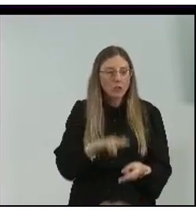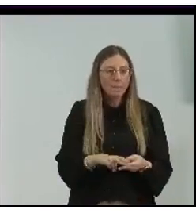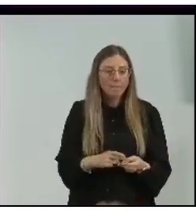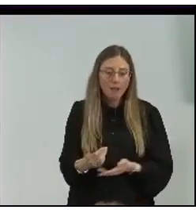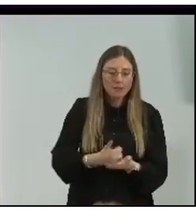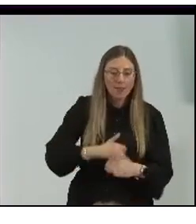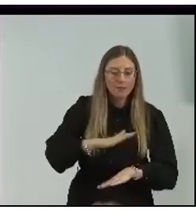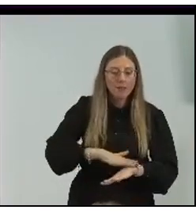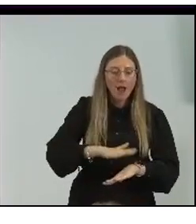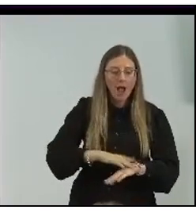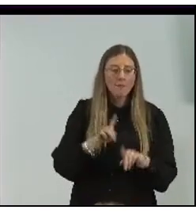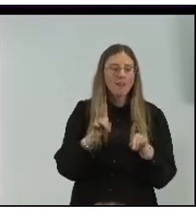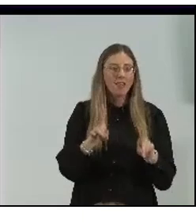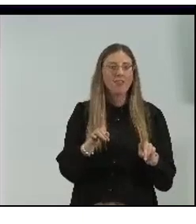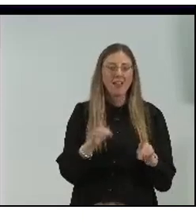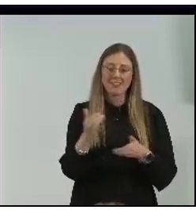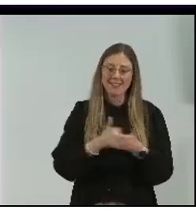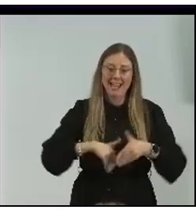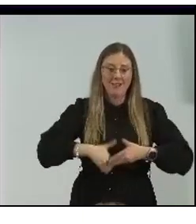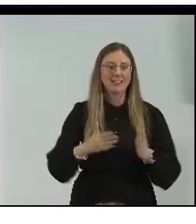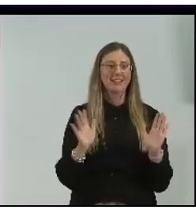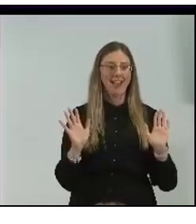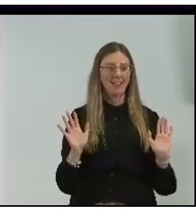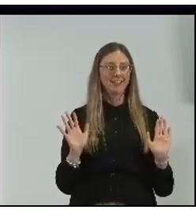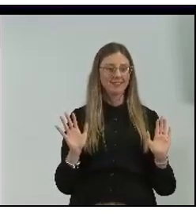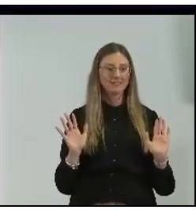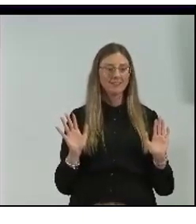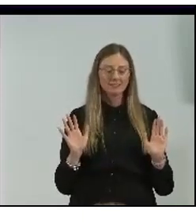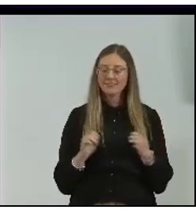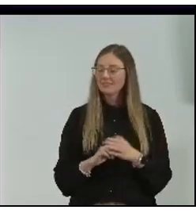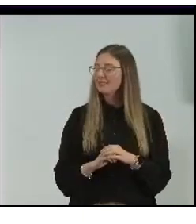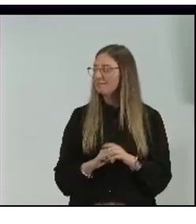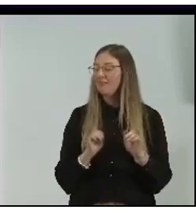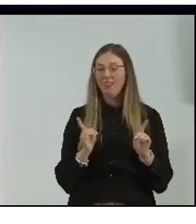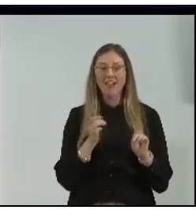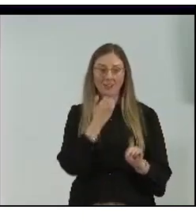that's really going to win the day no matter what. And I think that's going to be, you know,